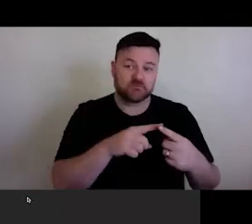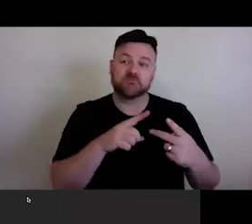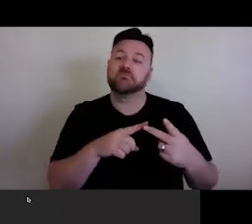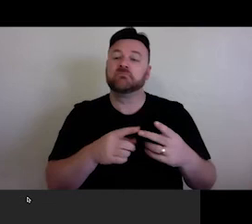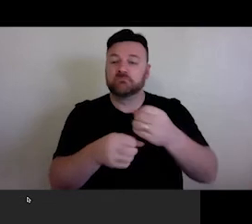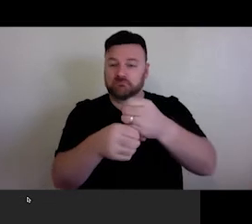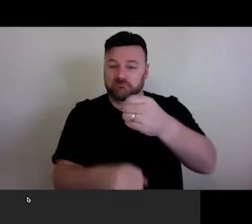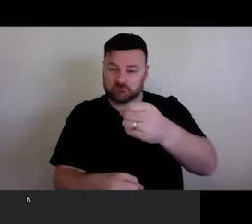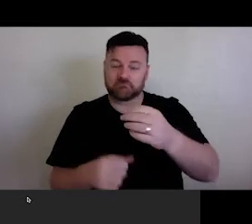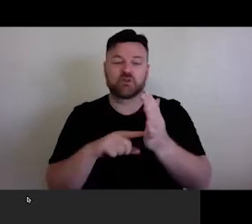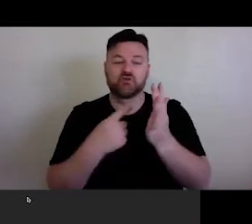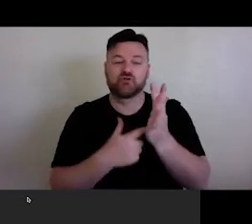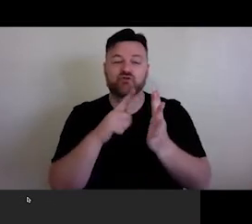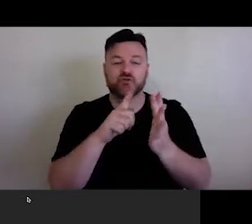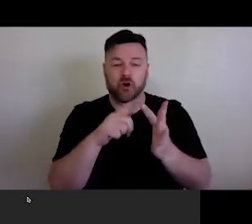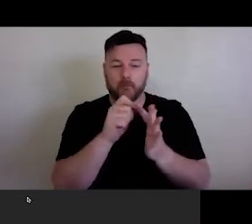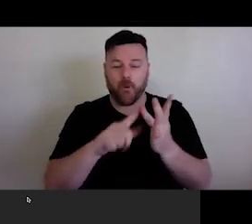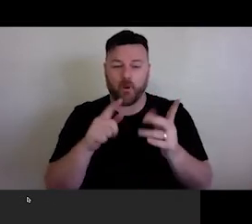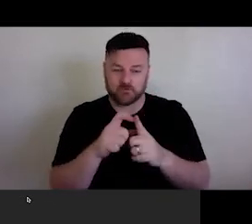you can see on the screen there and we would also add one of these